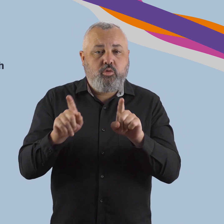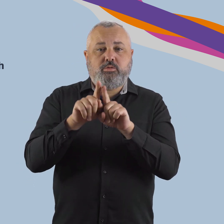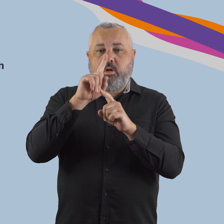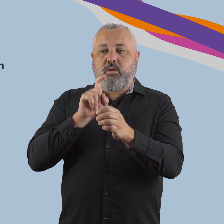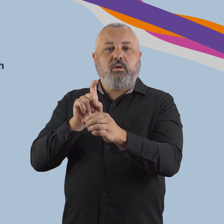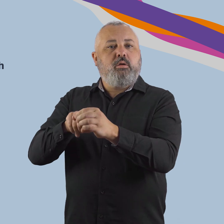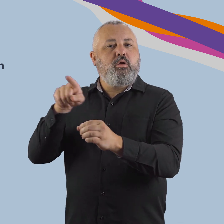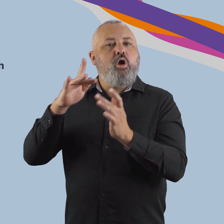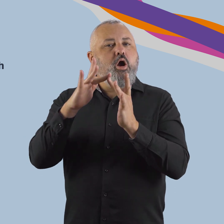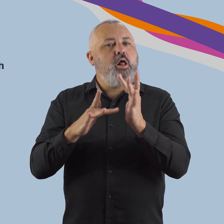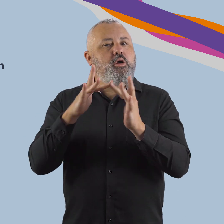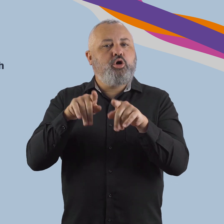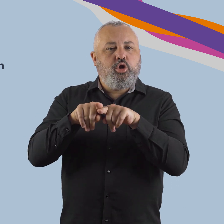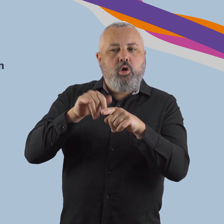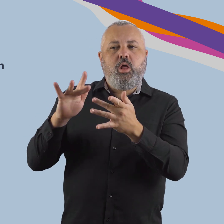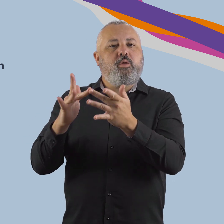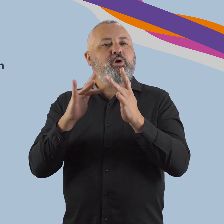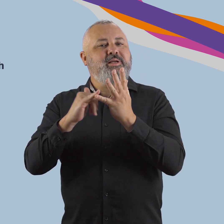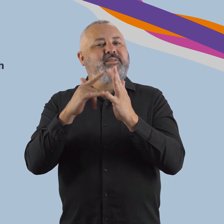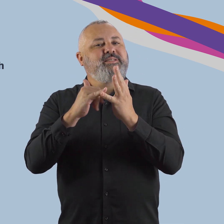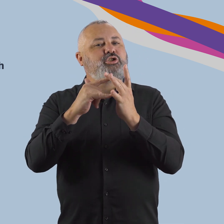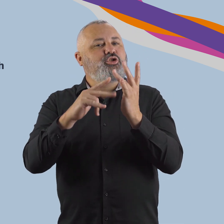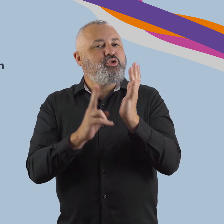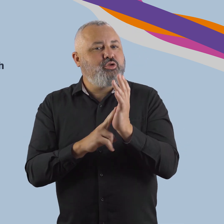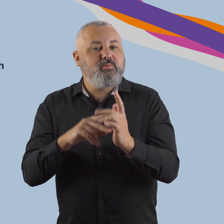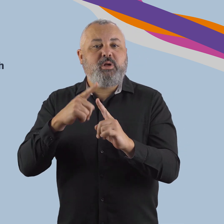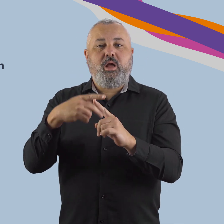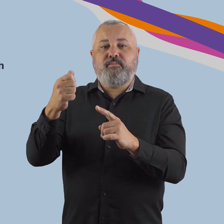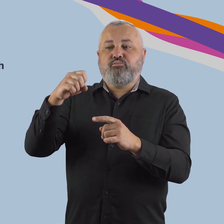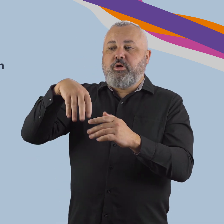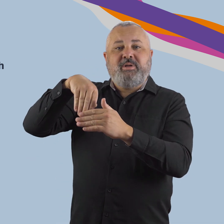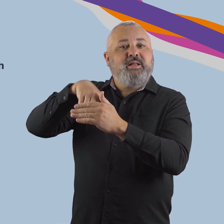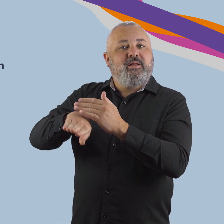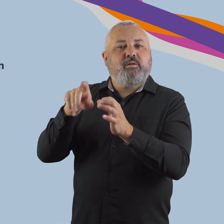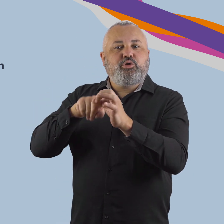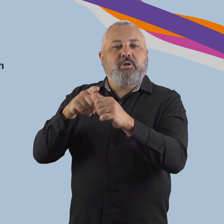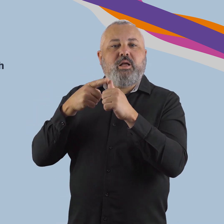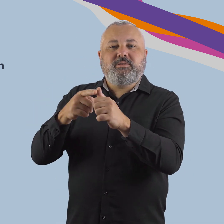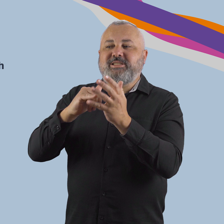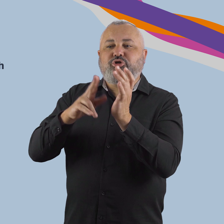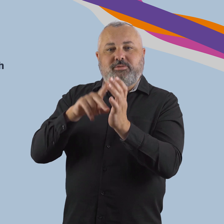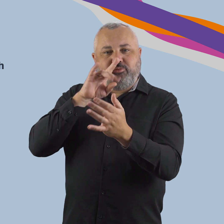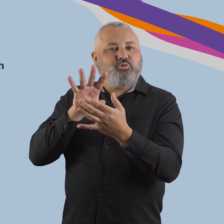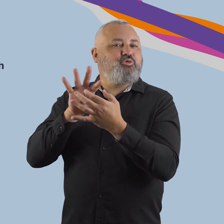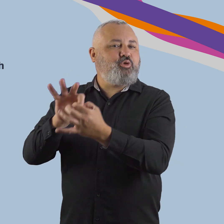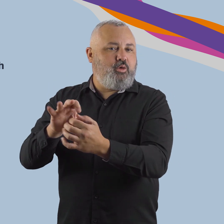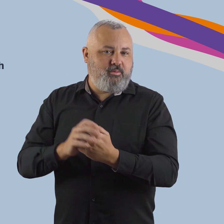joining one of our online learning or networking sessions joining a drop-in Question and Answer (Q&A) session